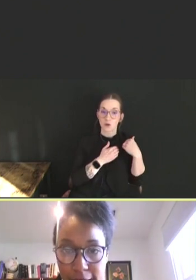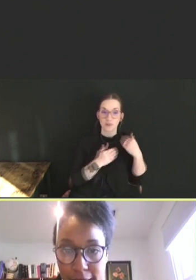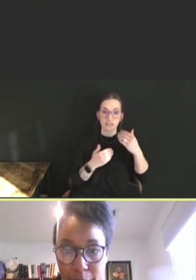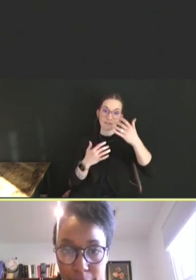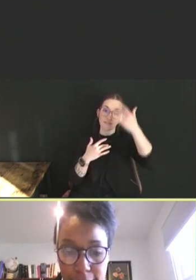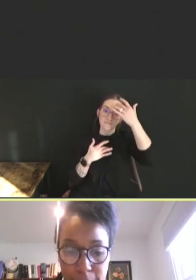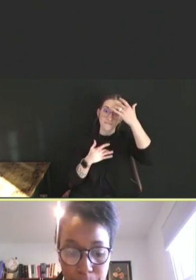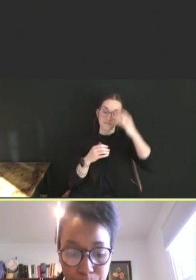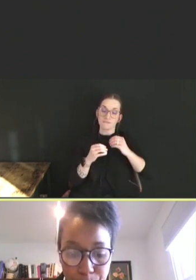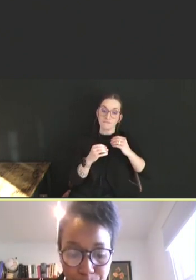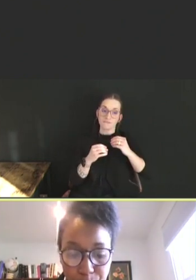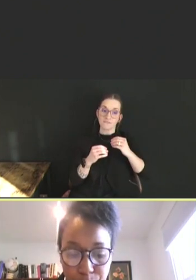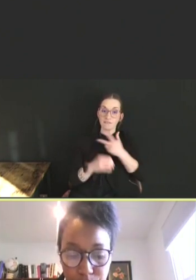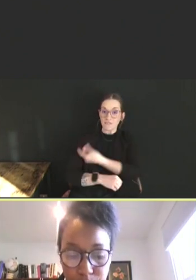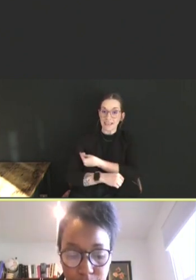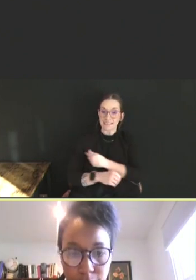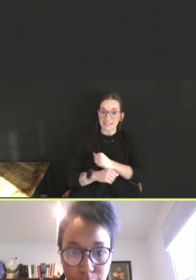Next slide, please.